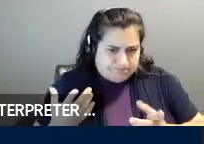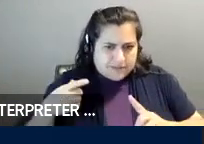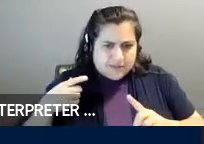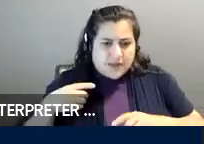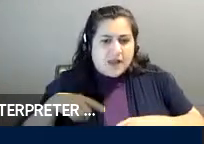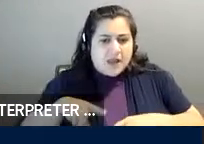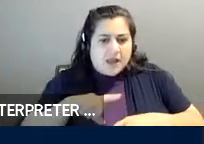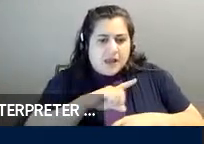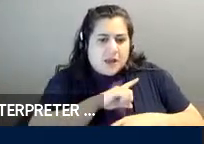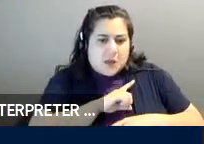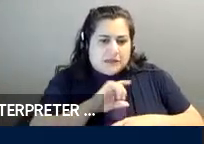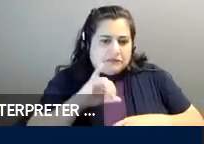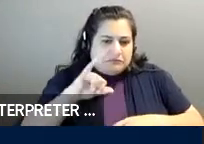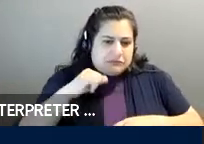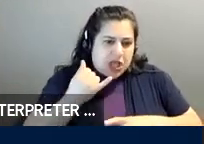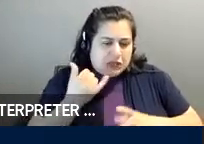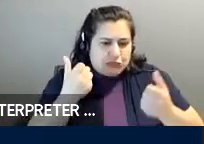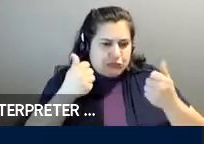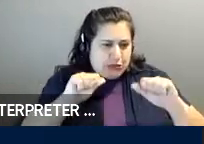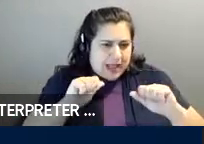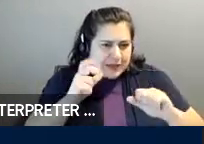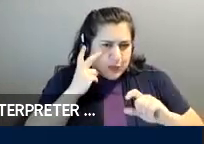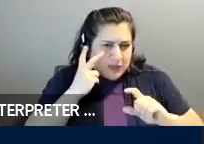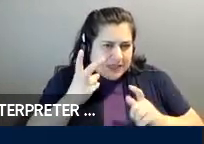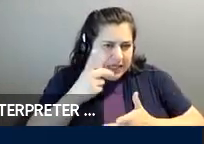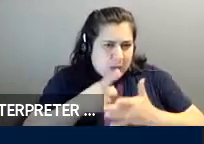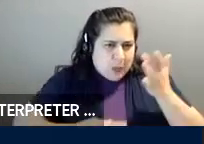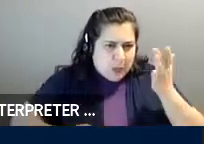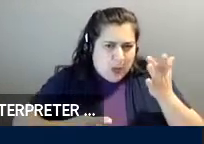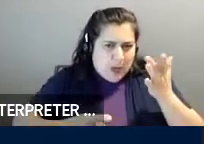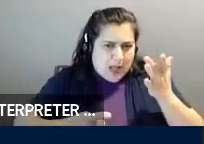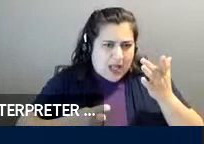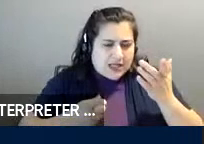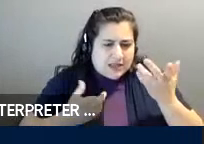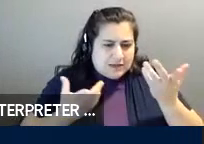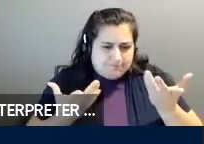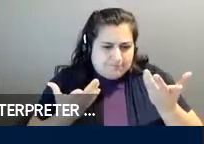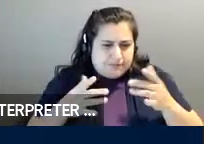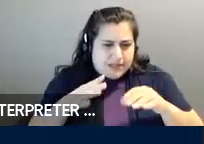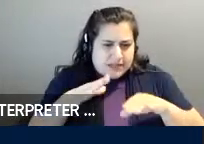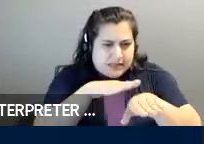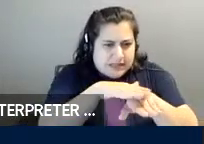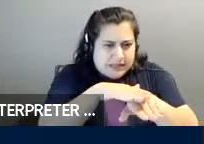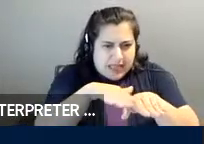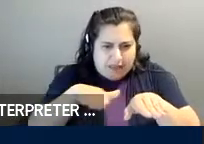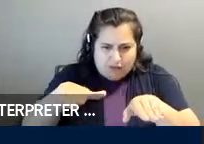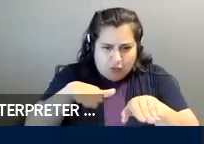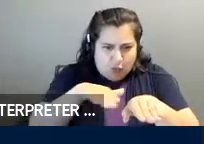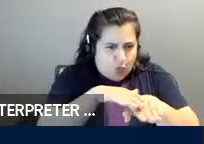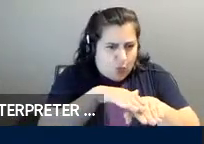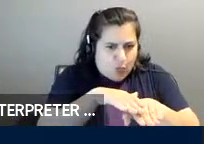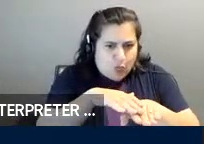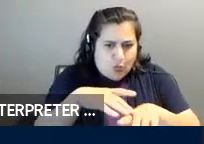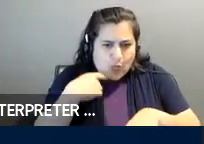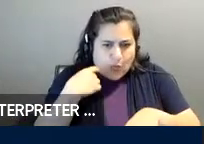I'm just trying to convey here what that diminishing returns of what that cost function might look like, right?